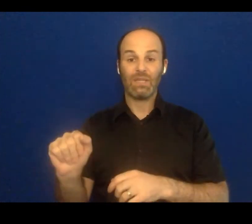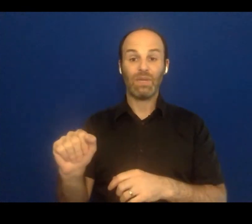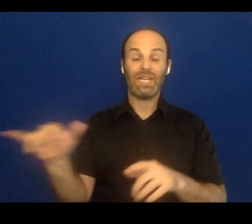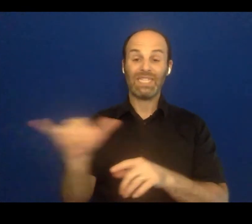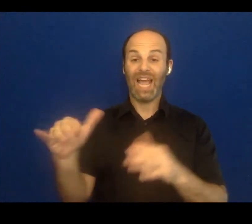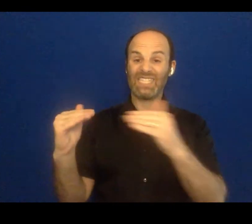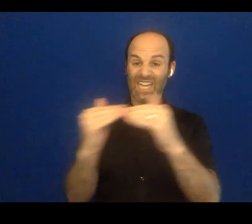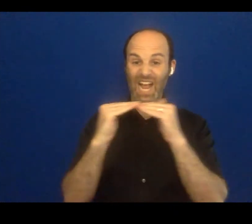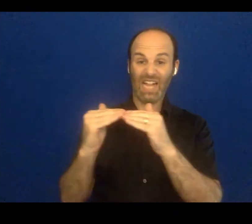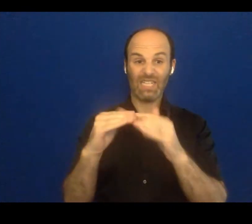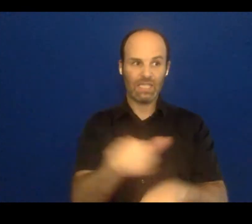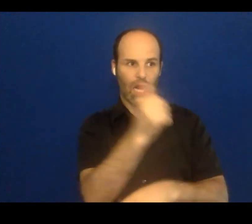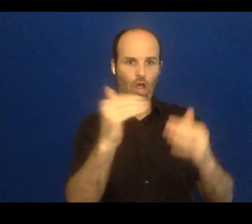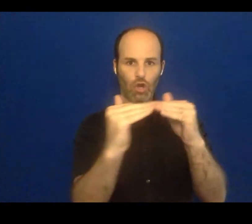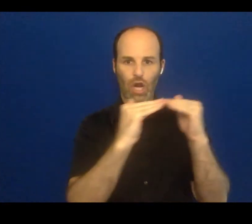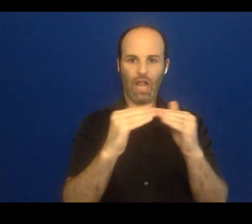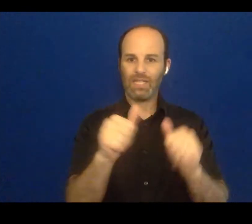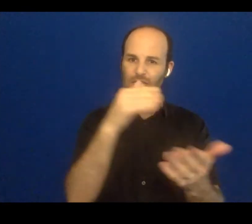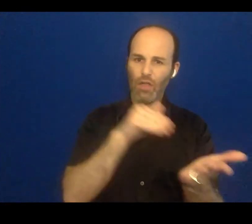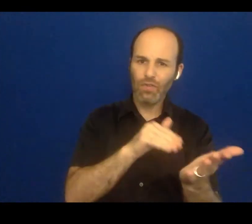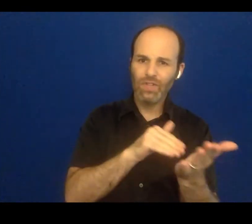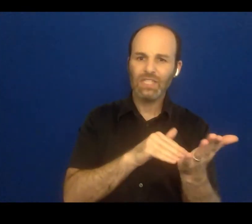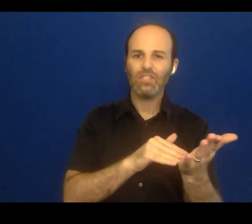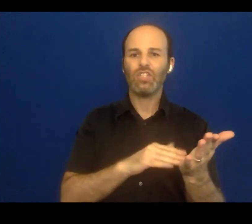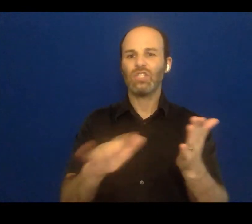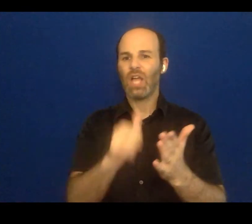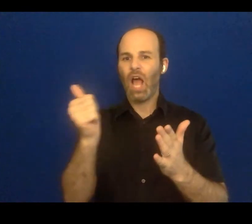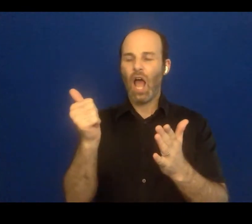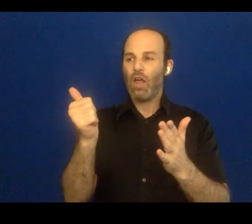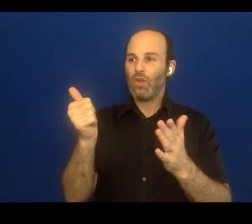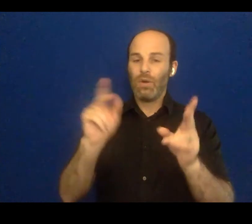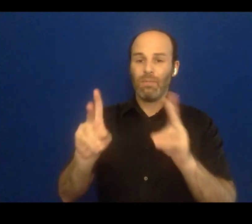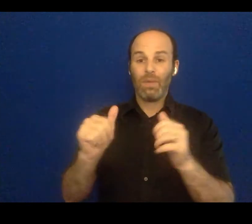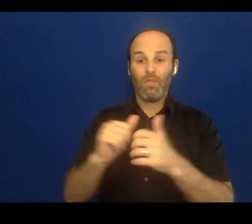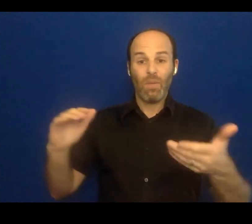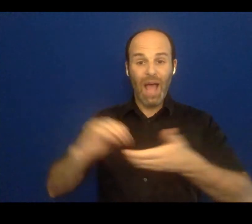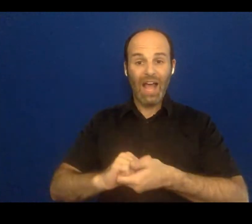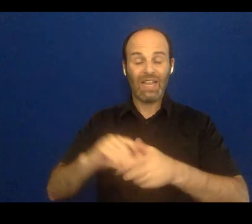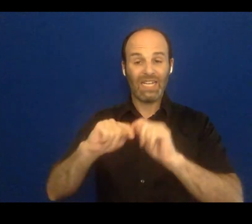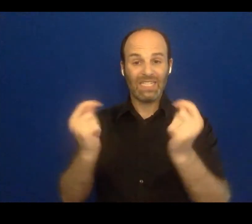ALONG WITH OTHER COLLEAGUES AND PHYSICIANS, AND THERAPISTS,